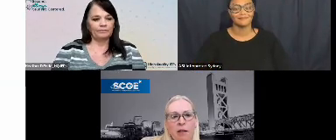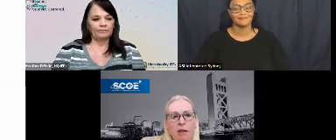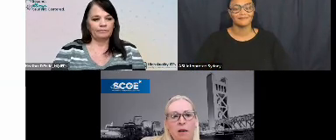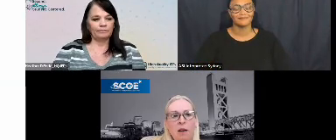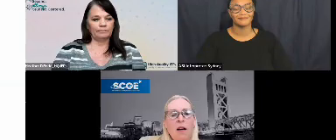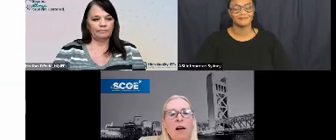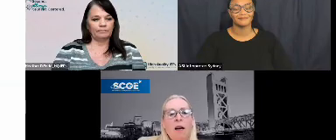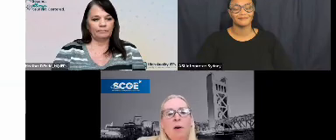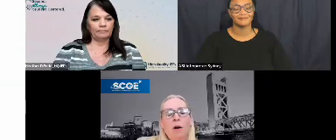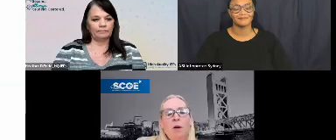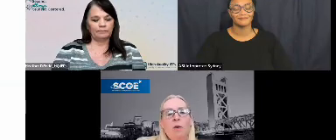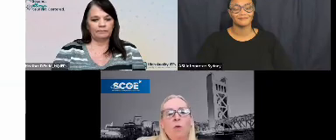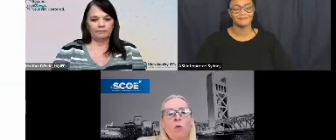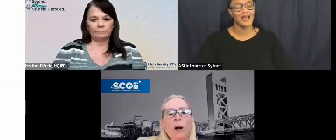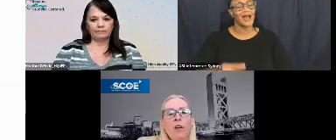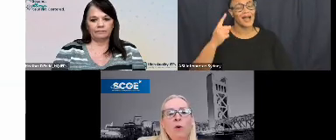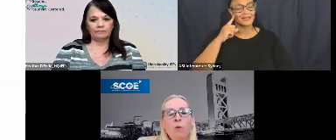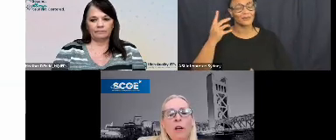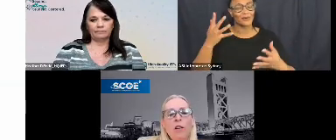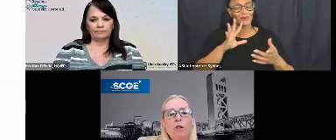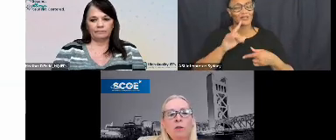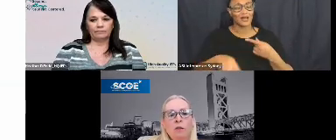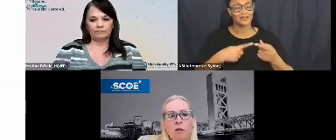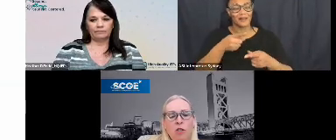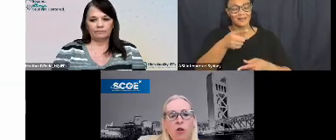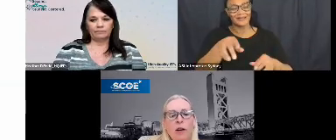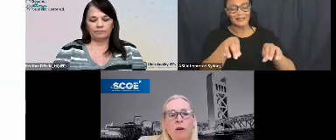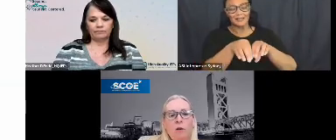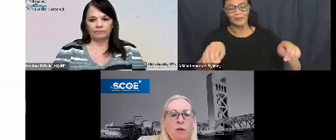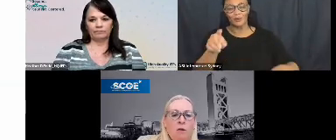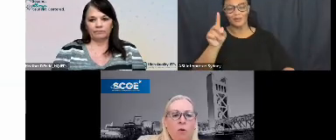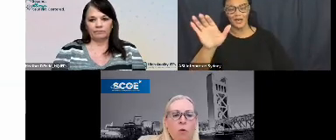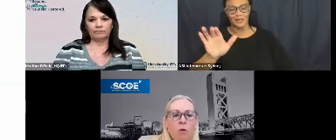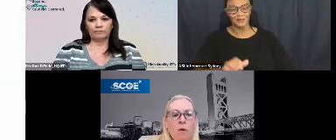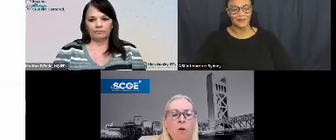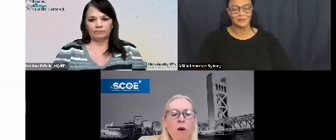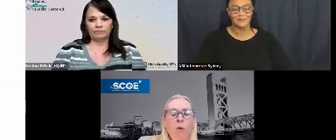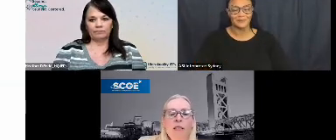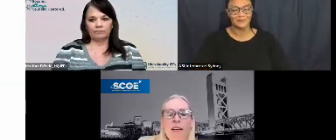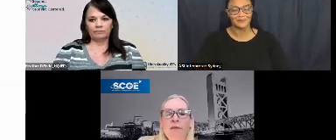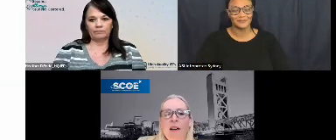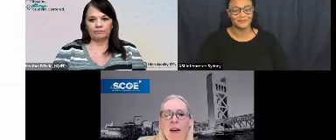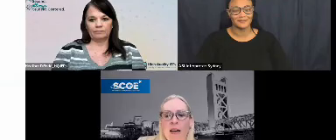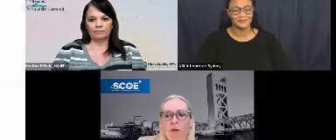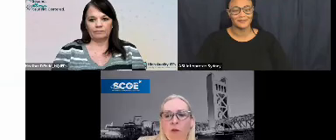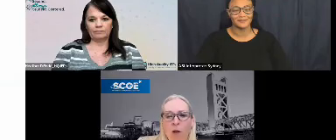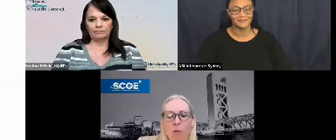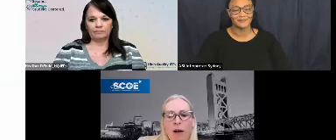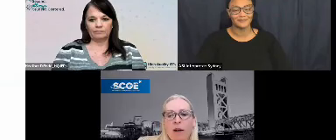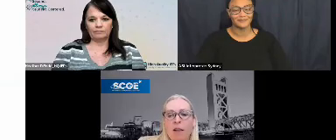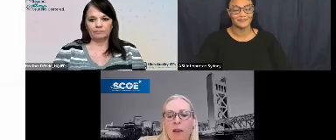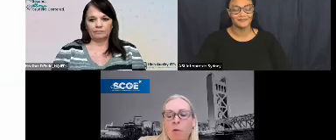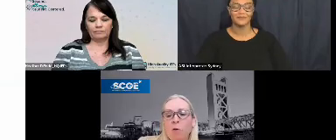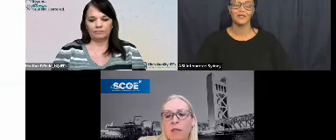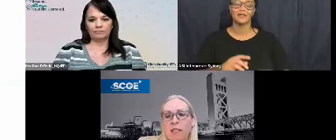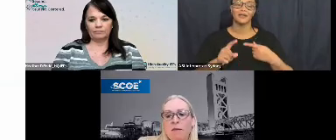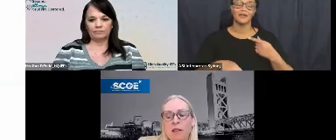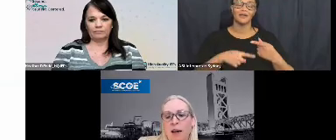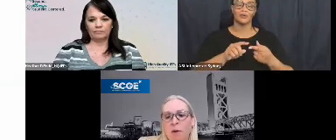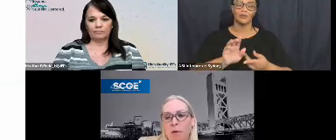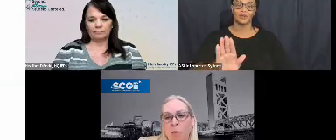document. Um when you when your student receives a high school diploma, they will receive the same